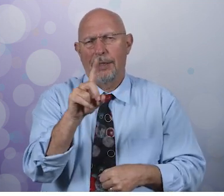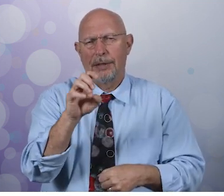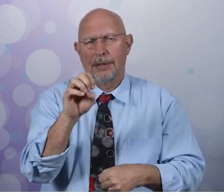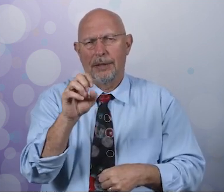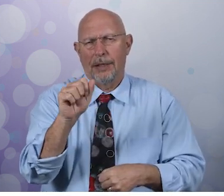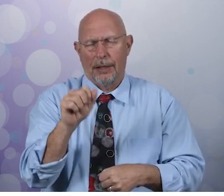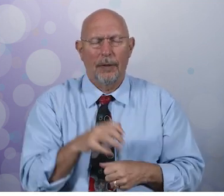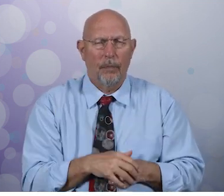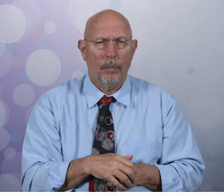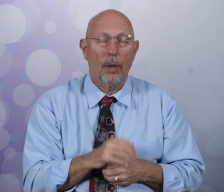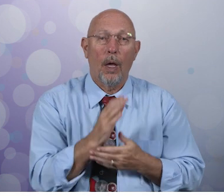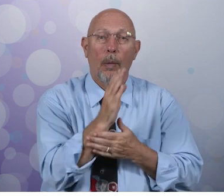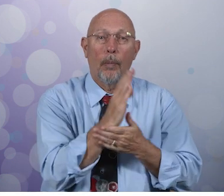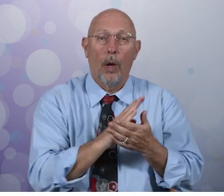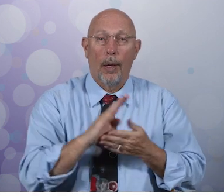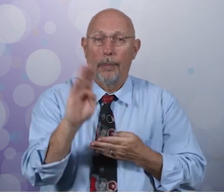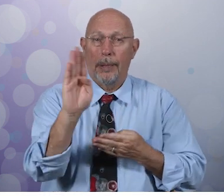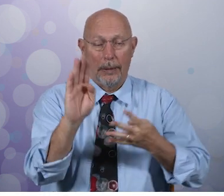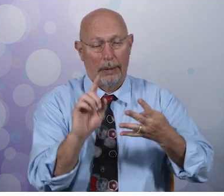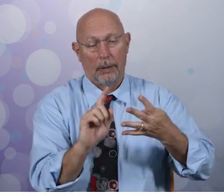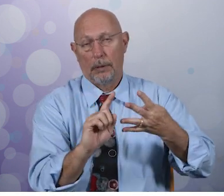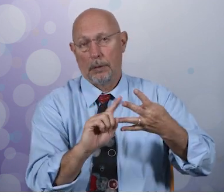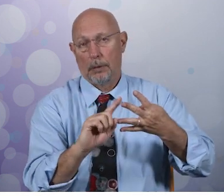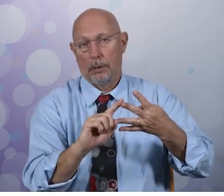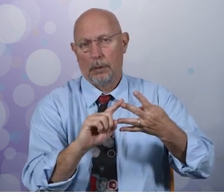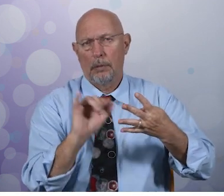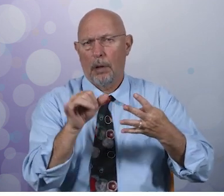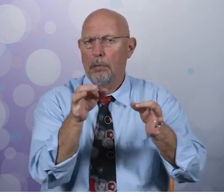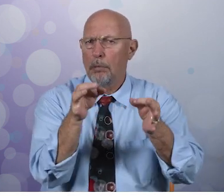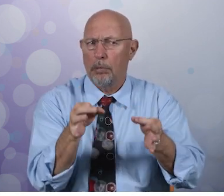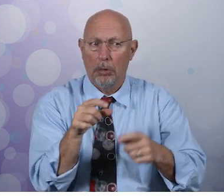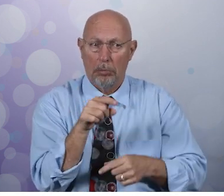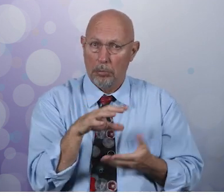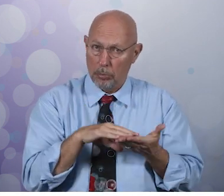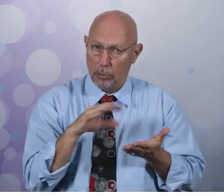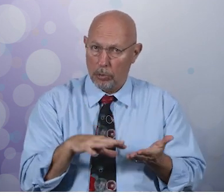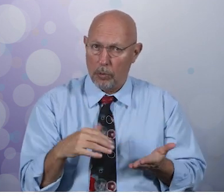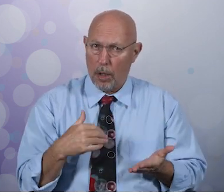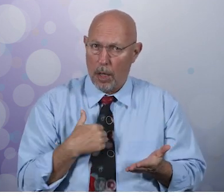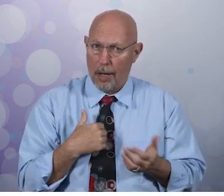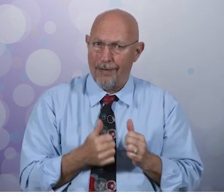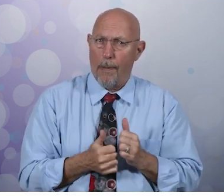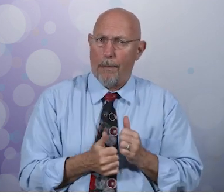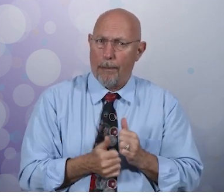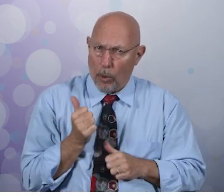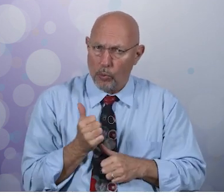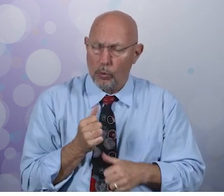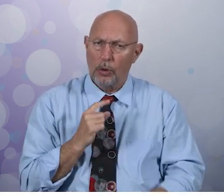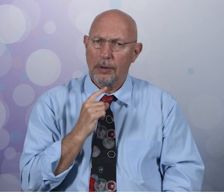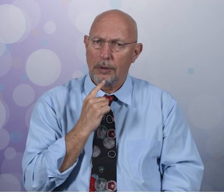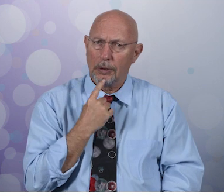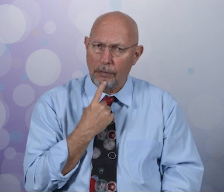Part B of the tool is determining if the student has a most significant cognitive